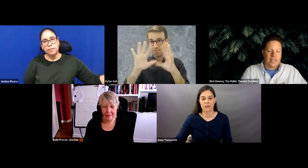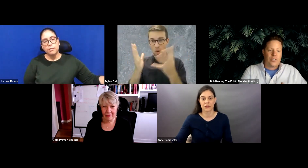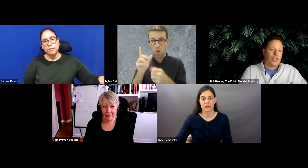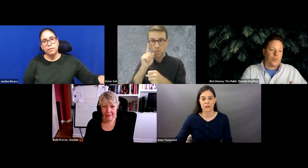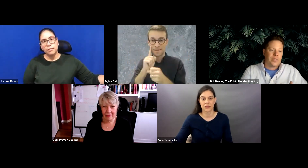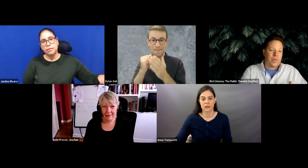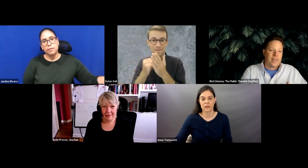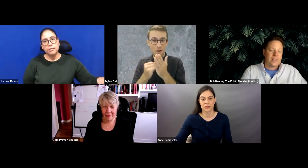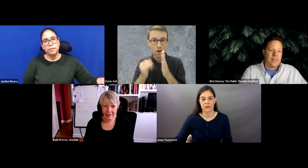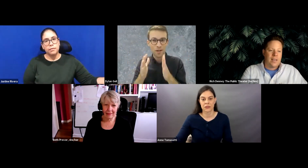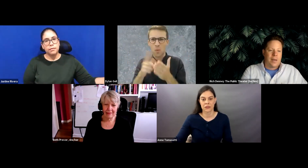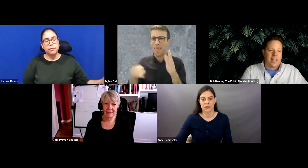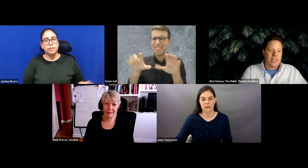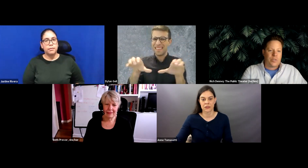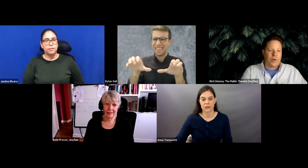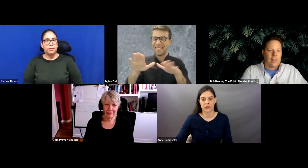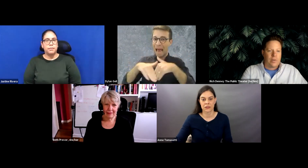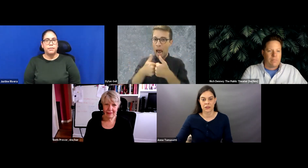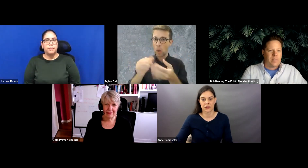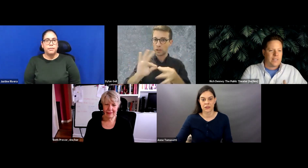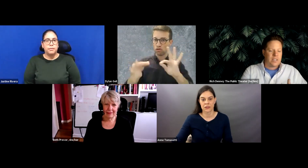to interpret the piece. And this is probably one of the busiest